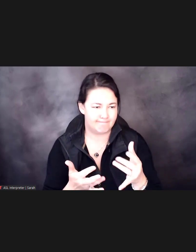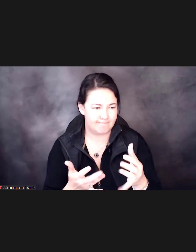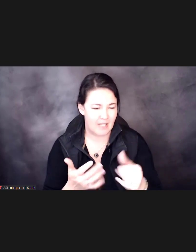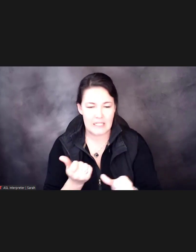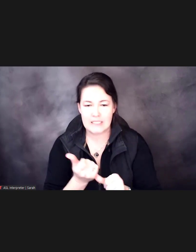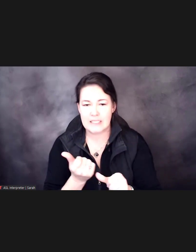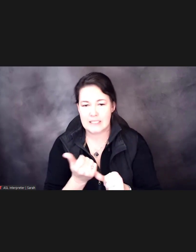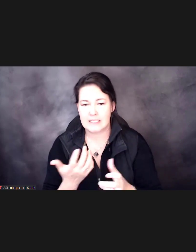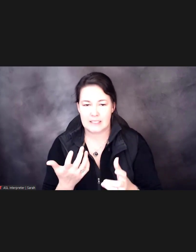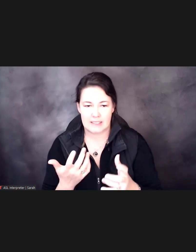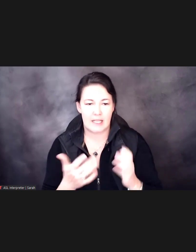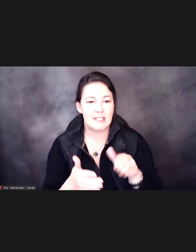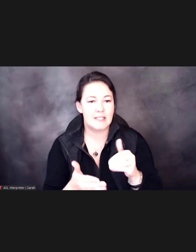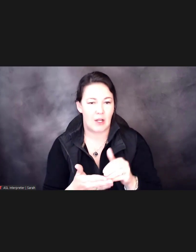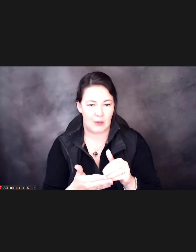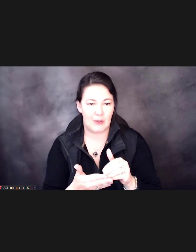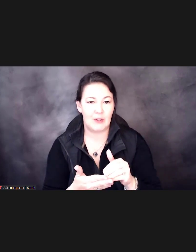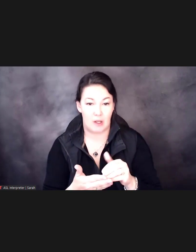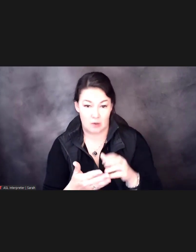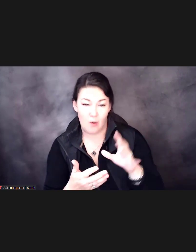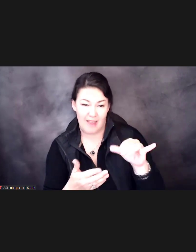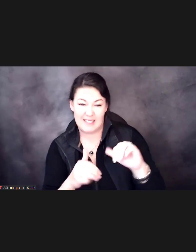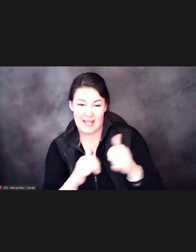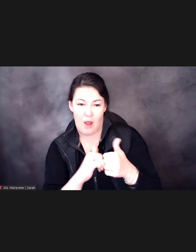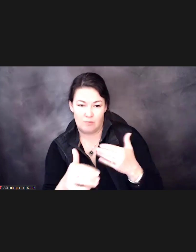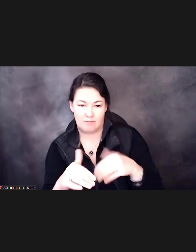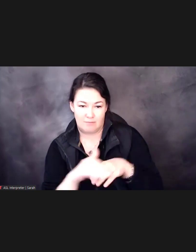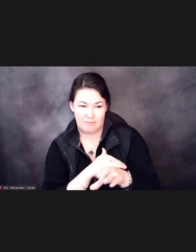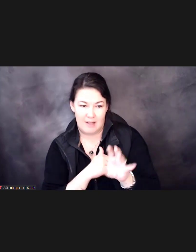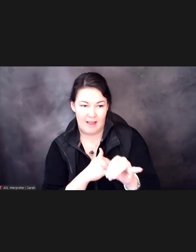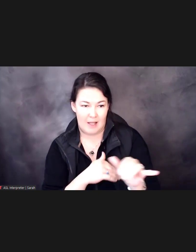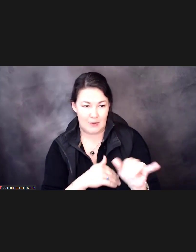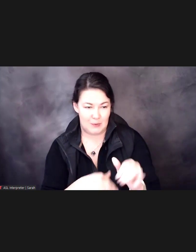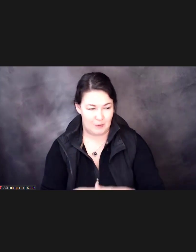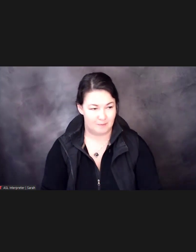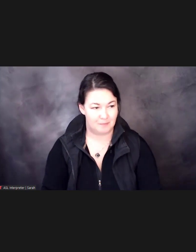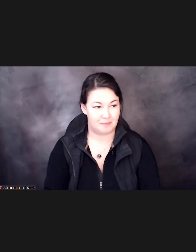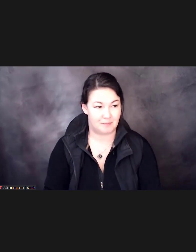that's how you can access them as well.